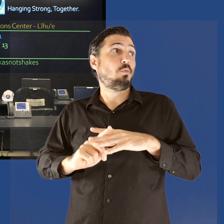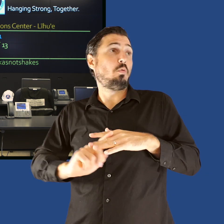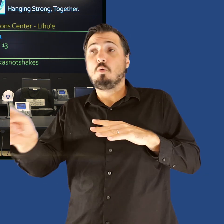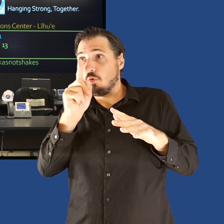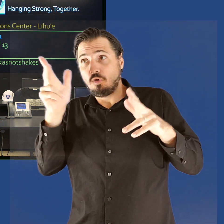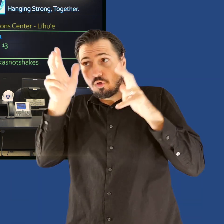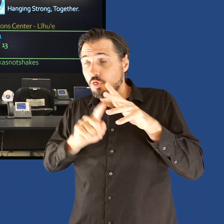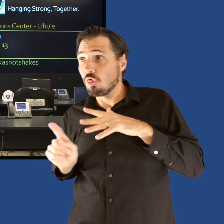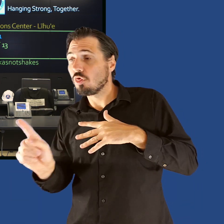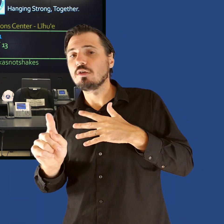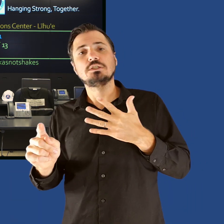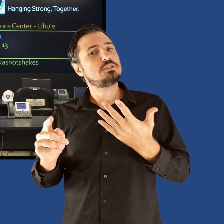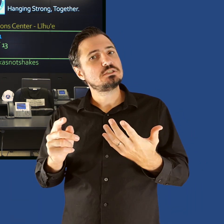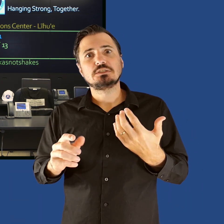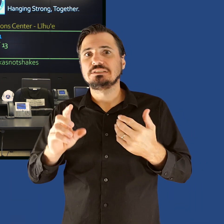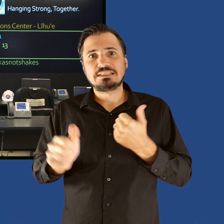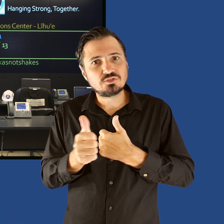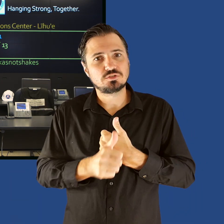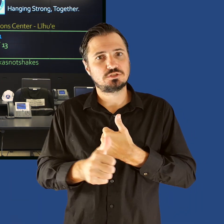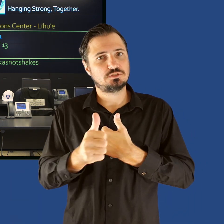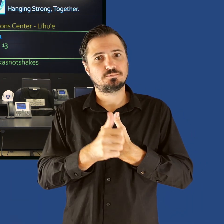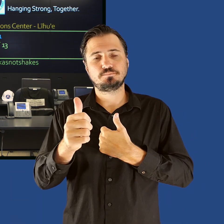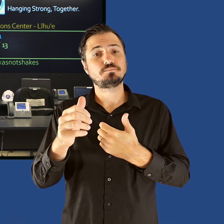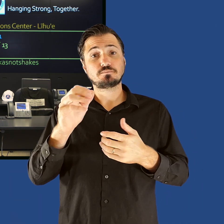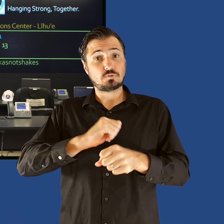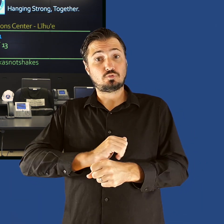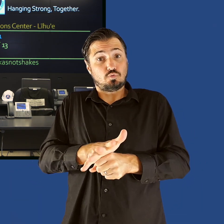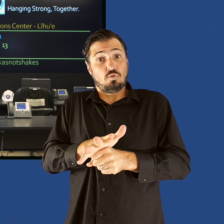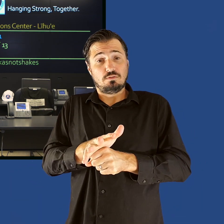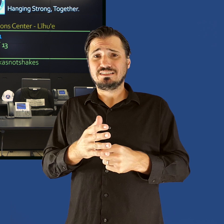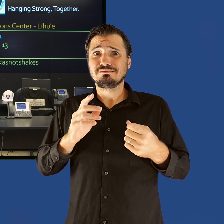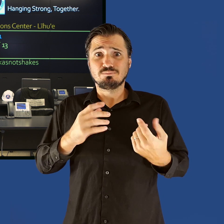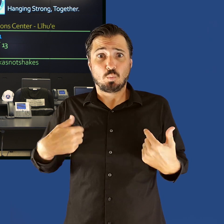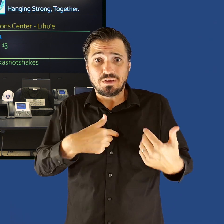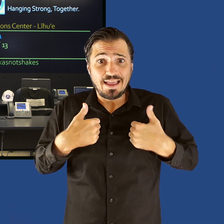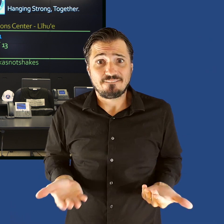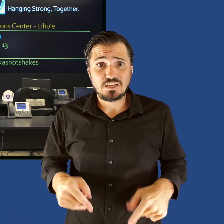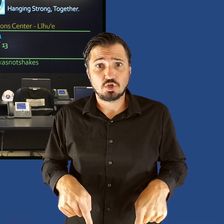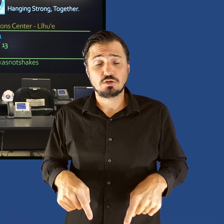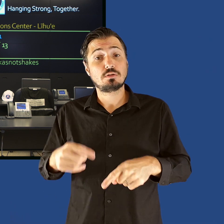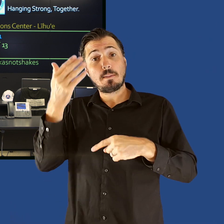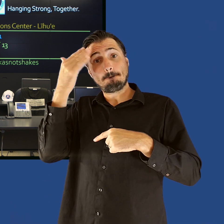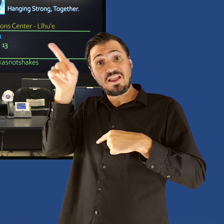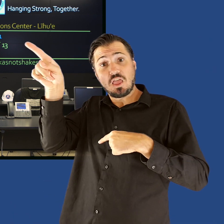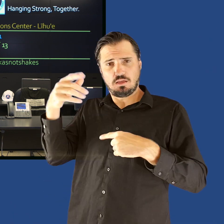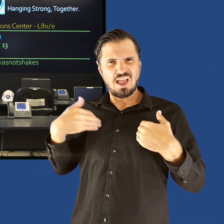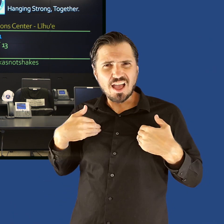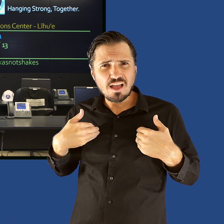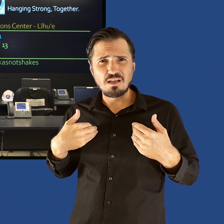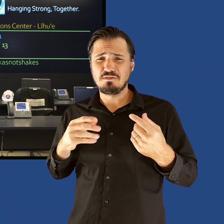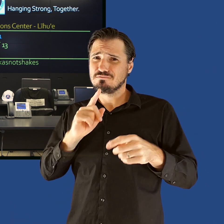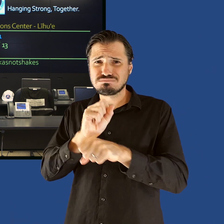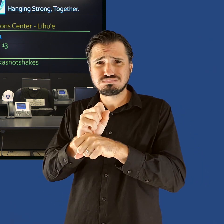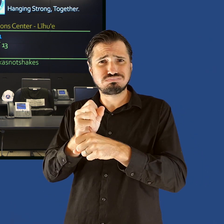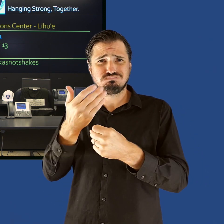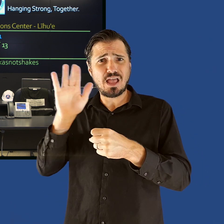Coronavirus is still active in our state. It is still extremely active on the mainland and it continues to spread around the world.